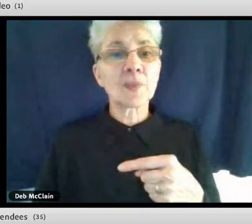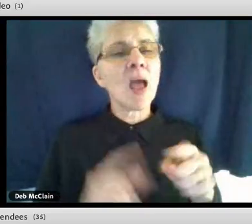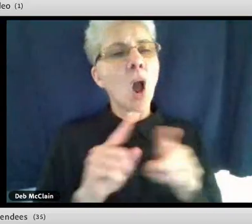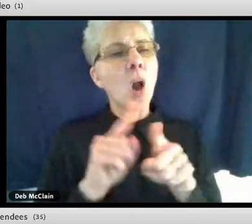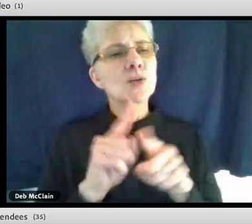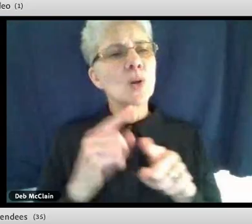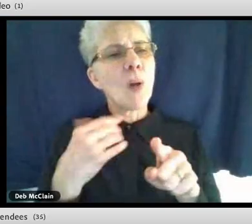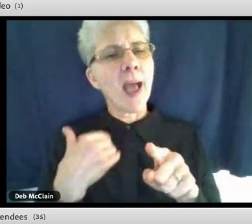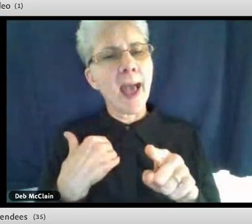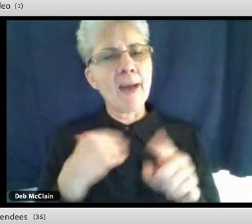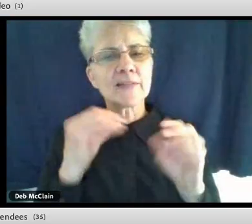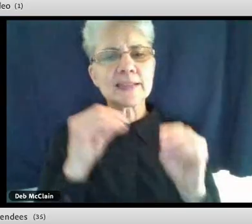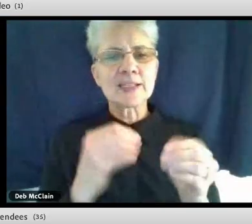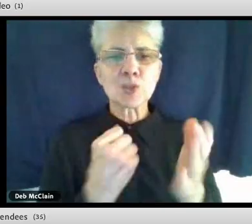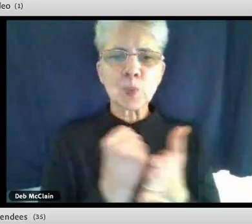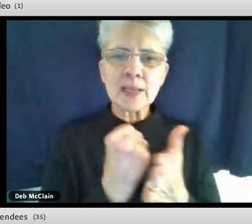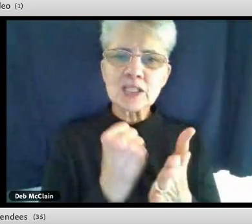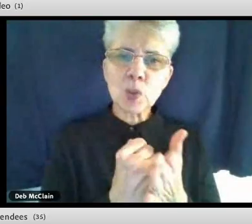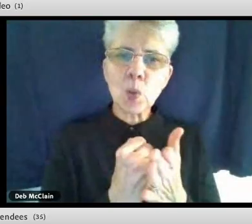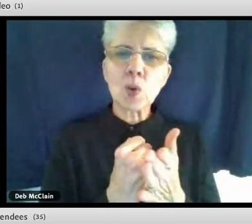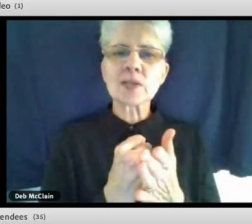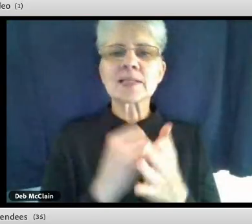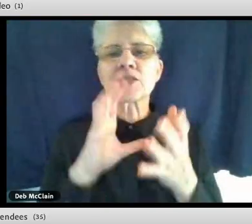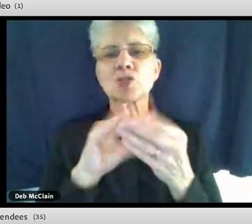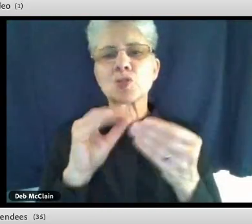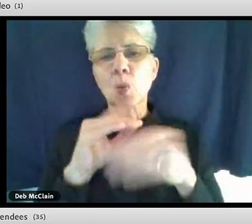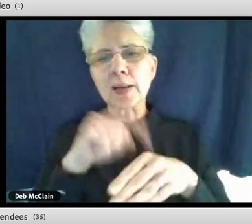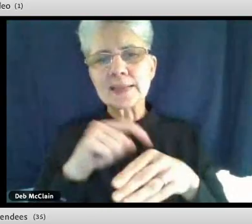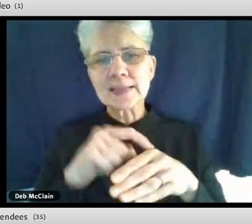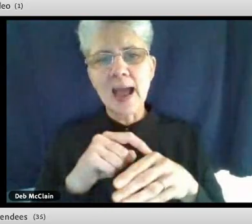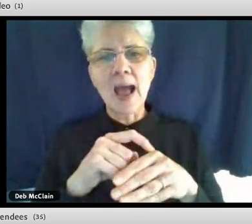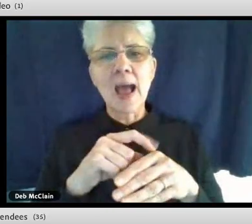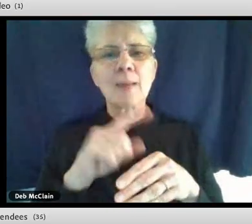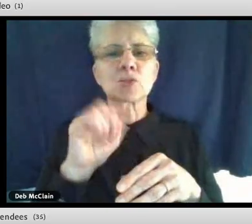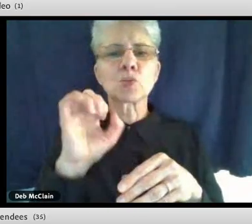the teachers here, Miss Lisa, Miss Kristen, but they also have, you know, teacher resources